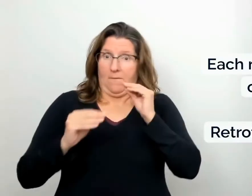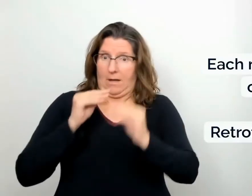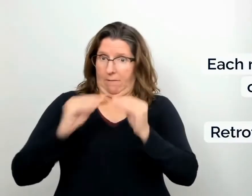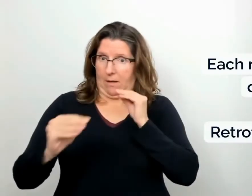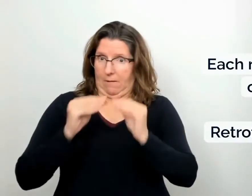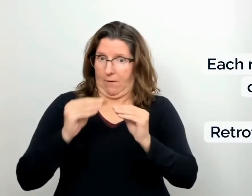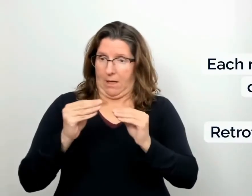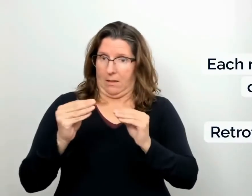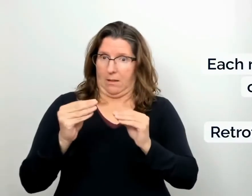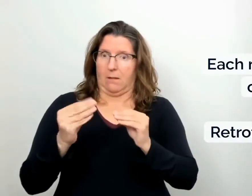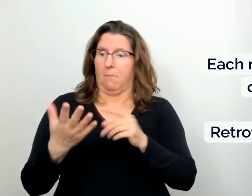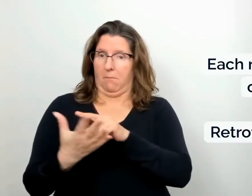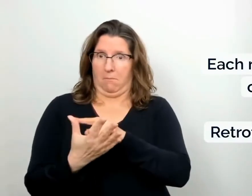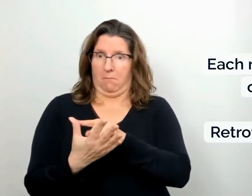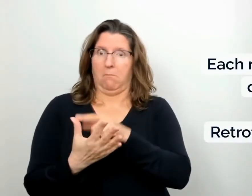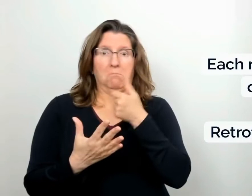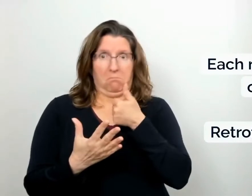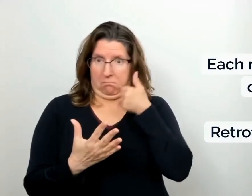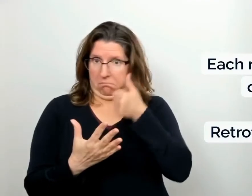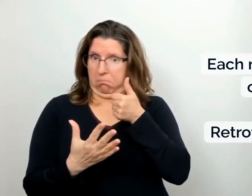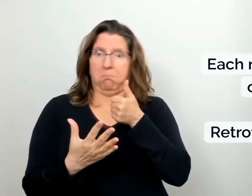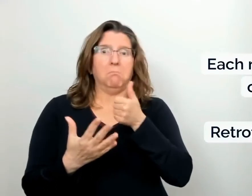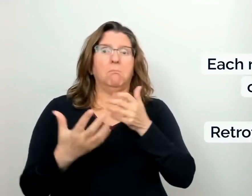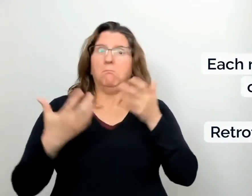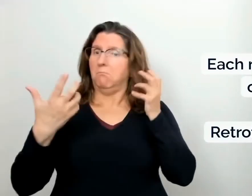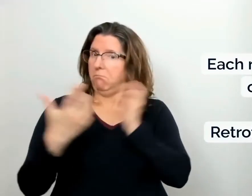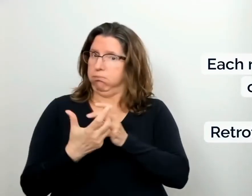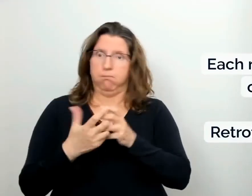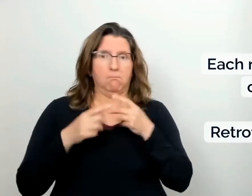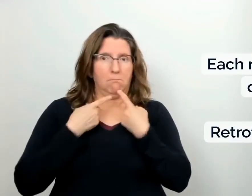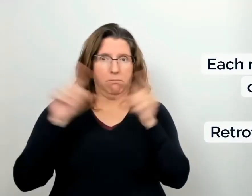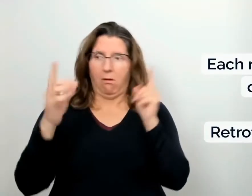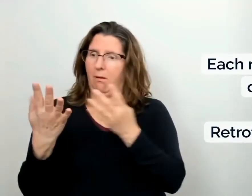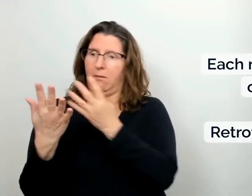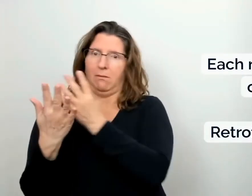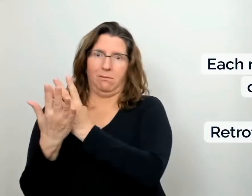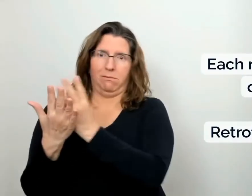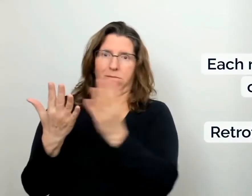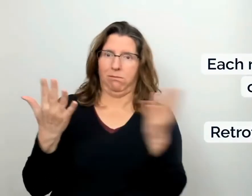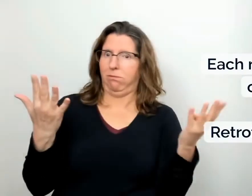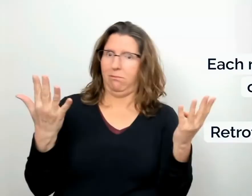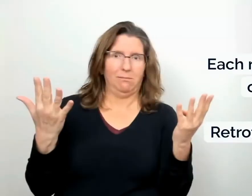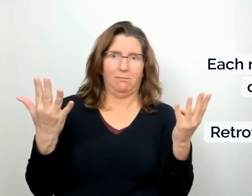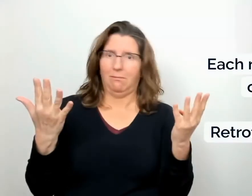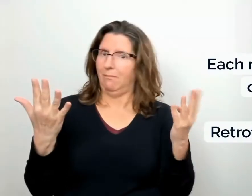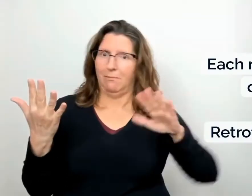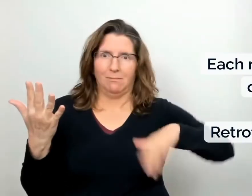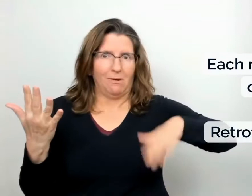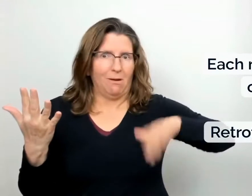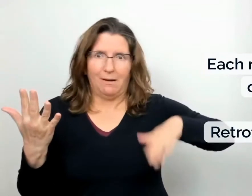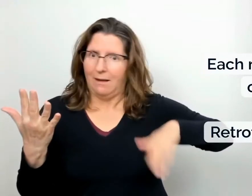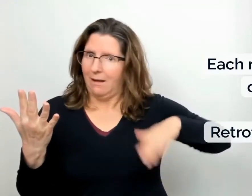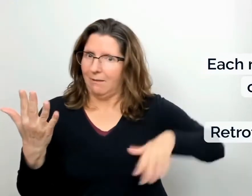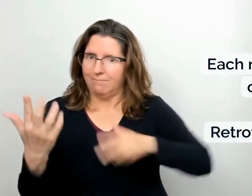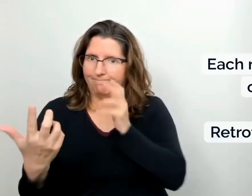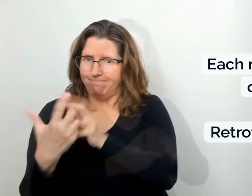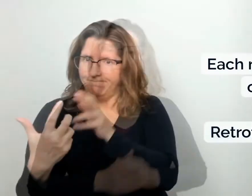It rarely addresses the accessibility needs of all potential users.